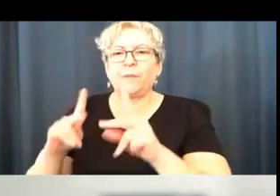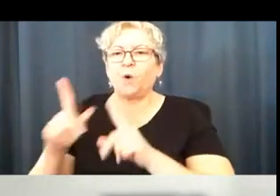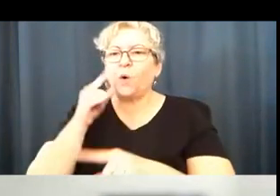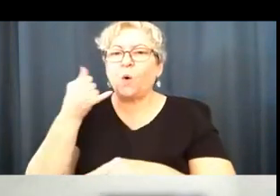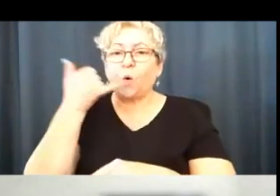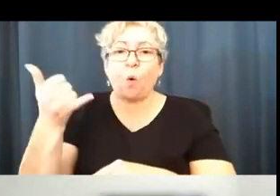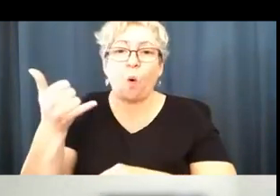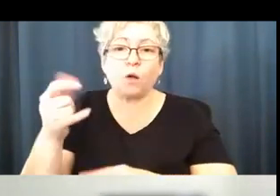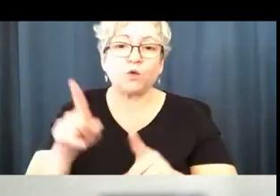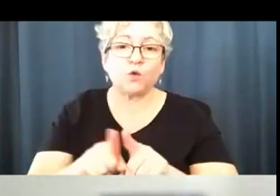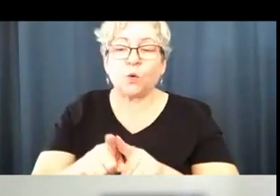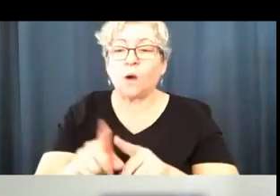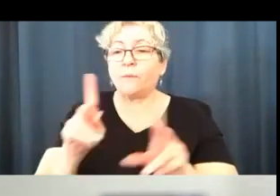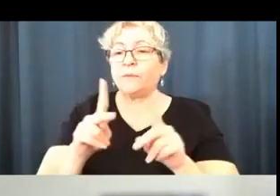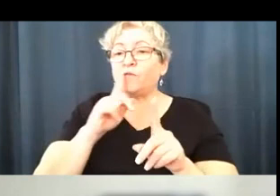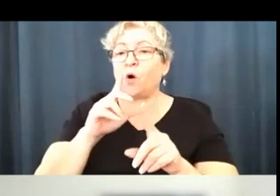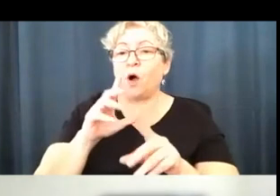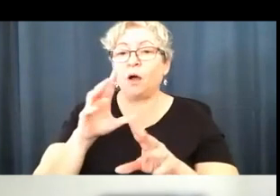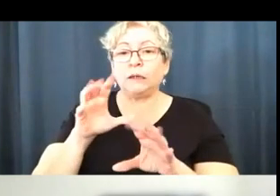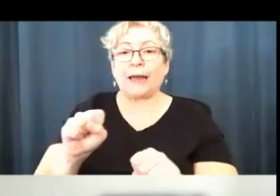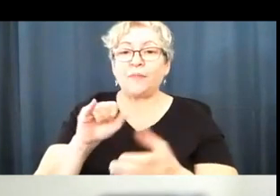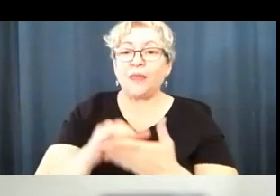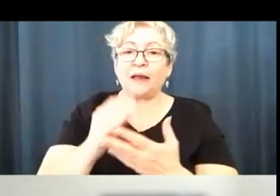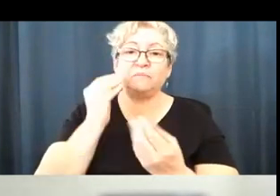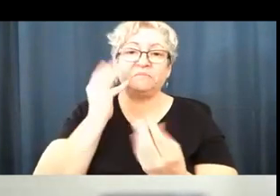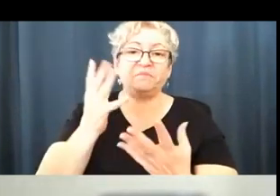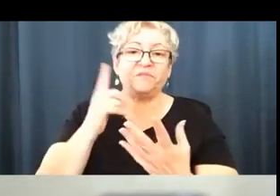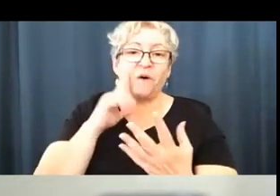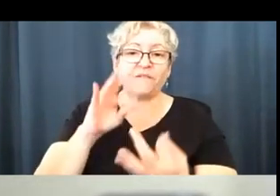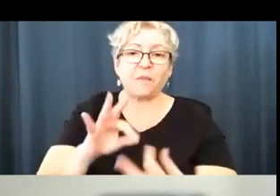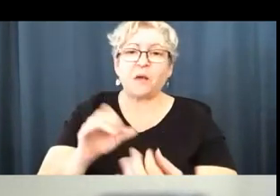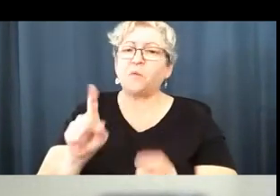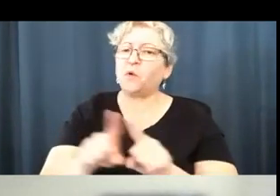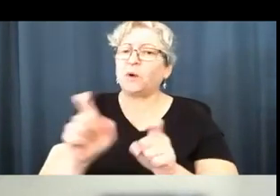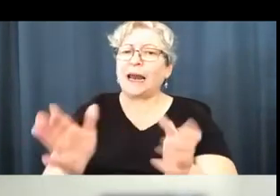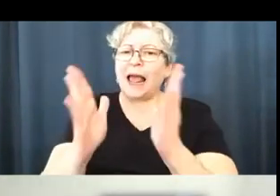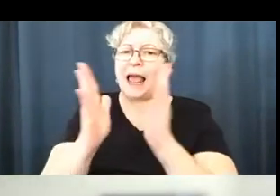And if you have a procedure for capturing that feedback, that's awesome, but then you can also just ask through a survey link.